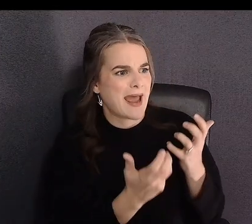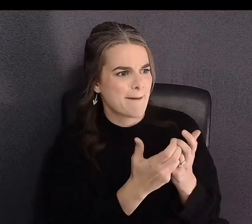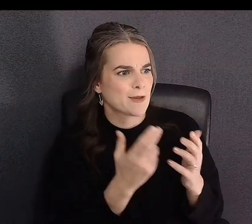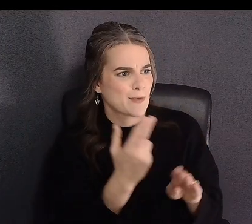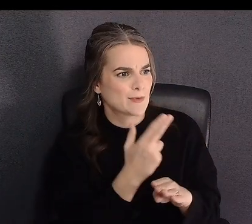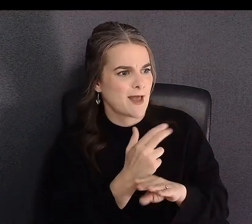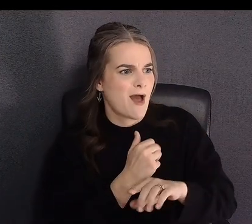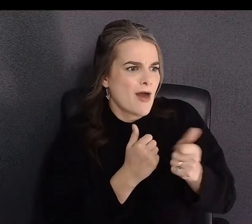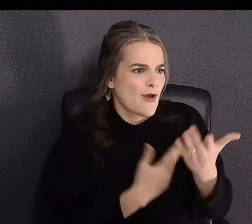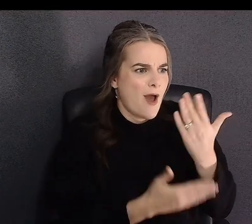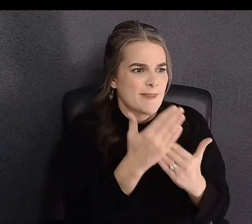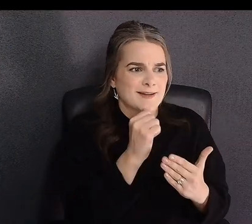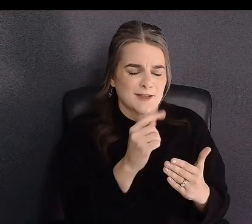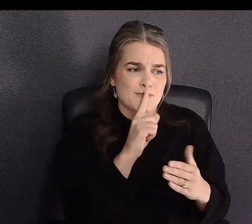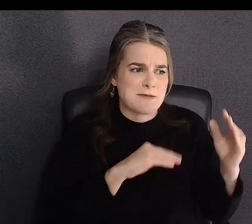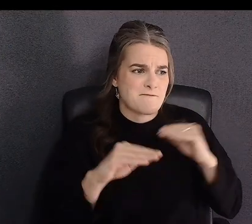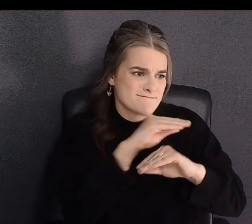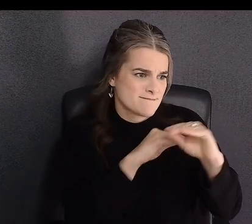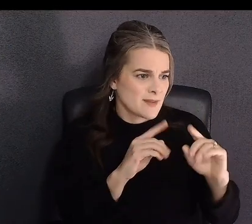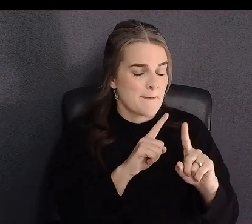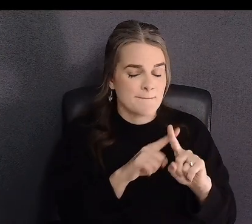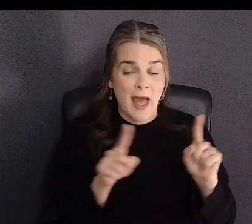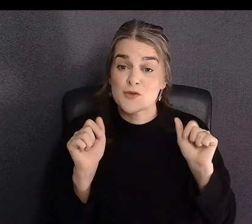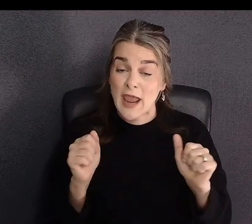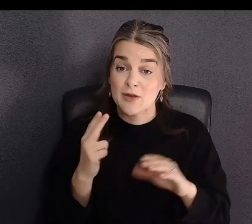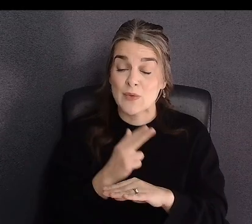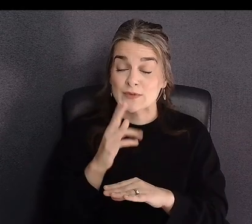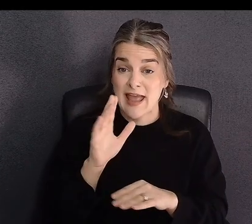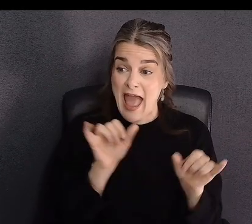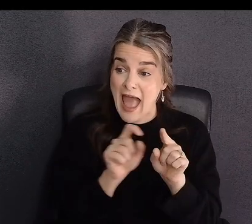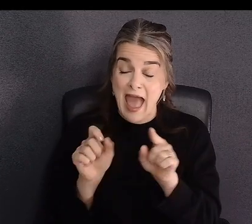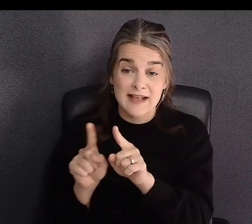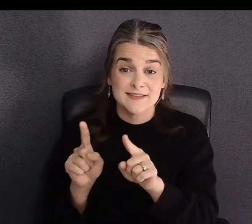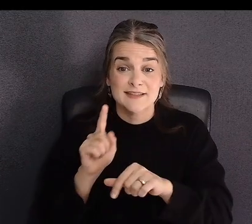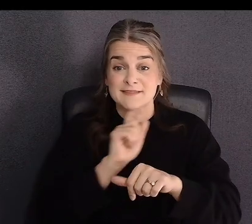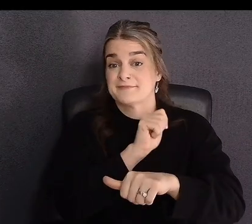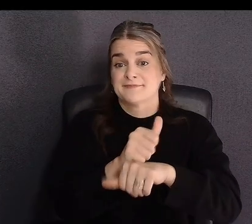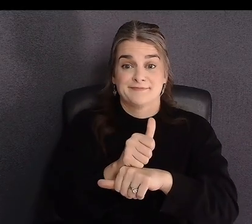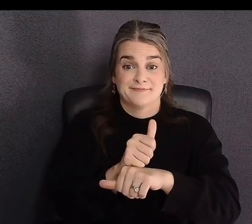that's something you can use your other arm, maybe, as a stationary and have it gripped in there.